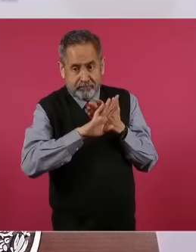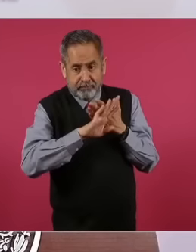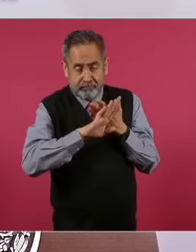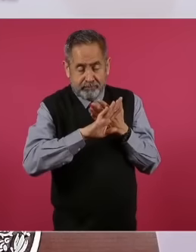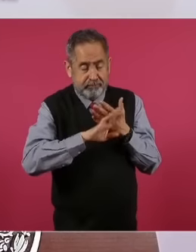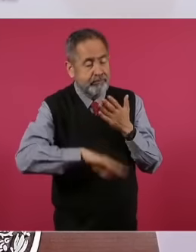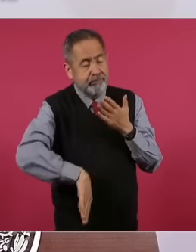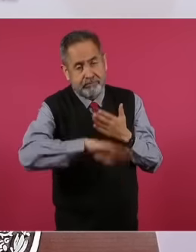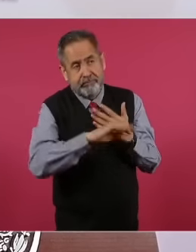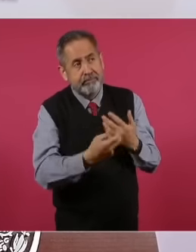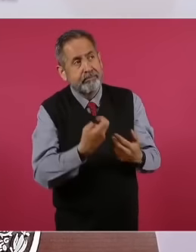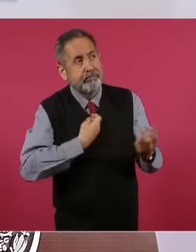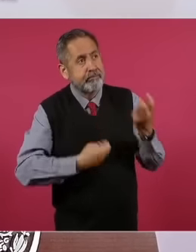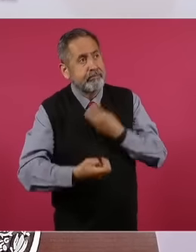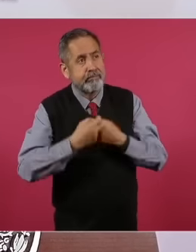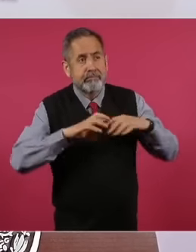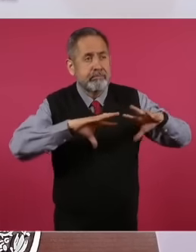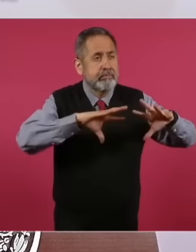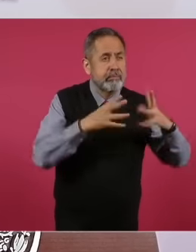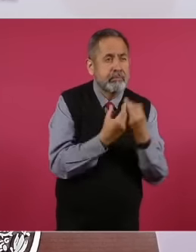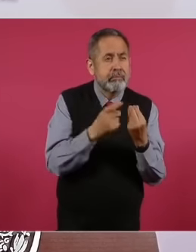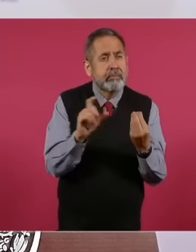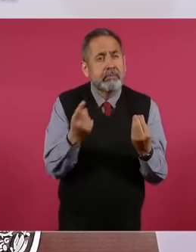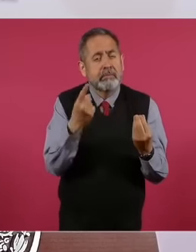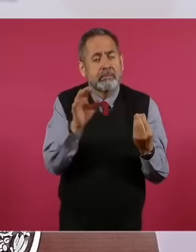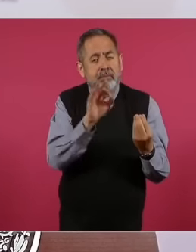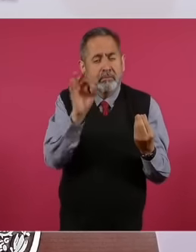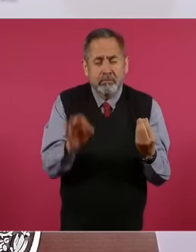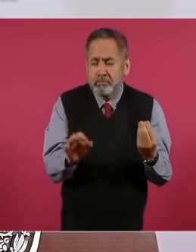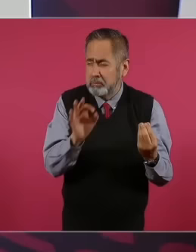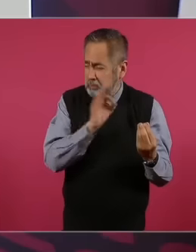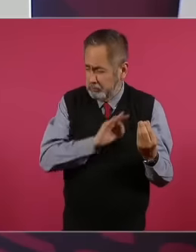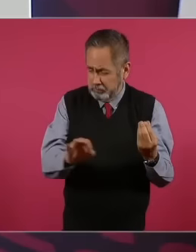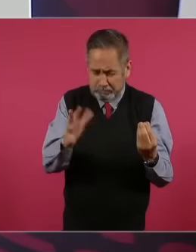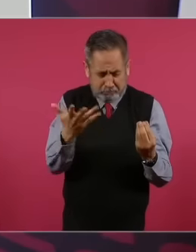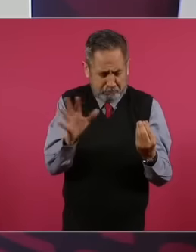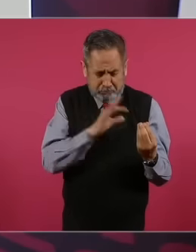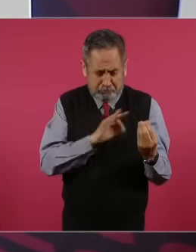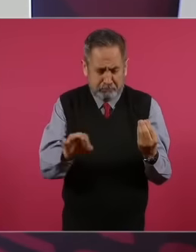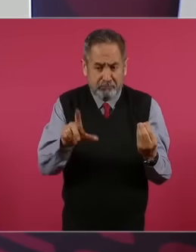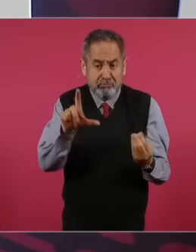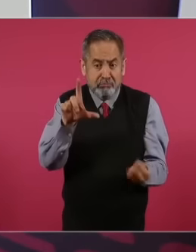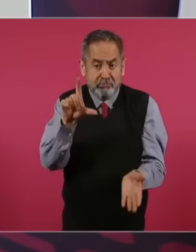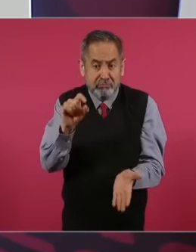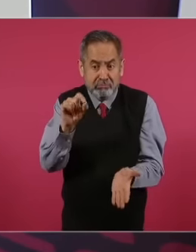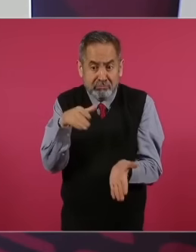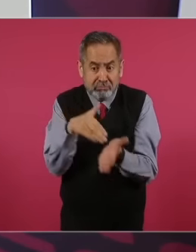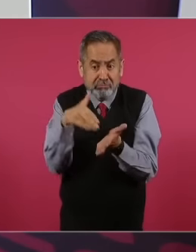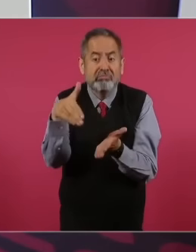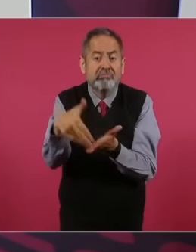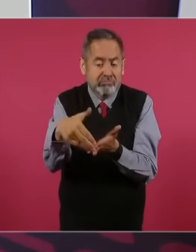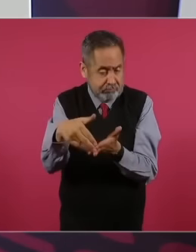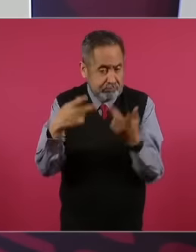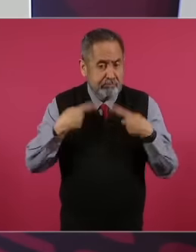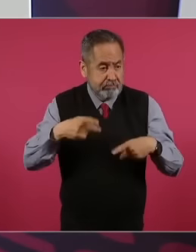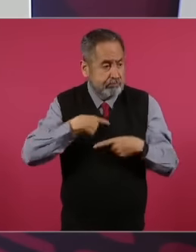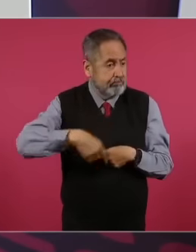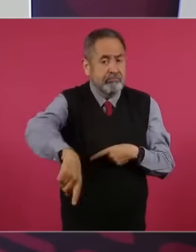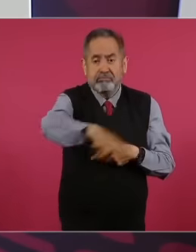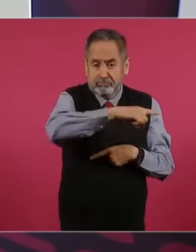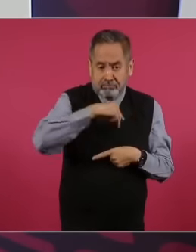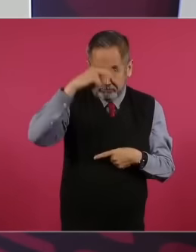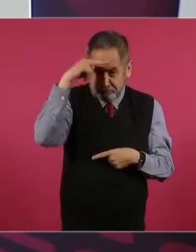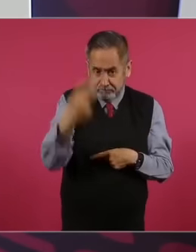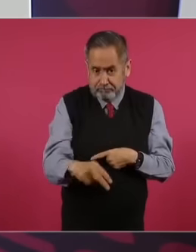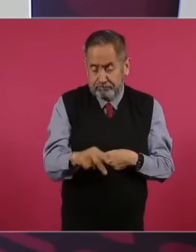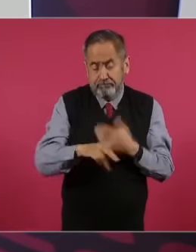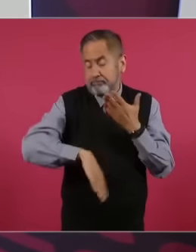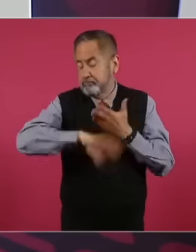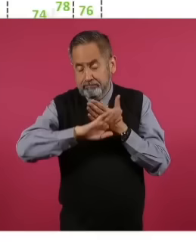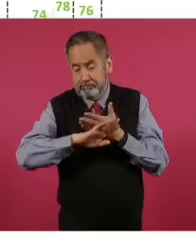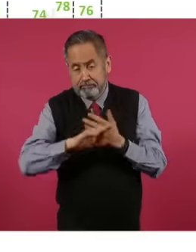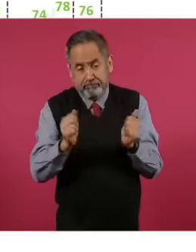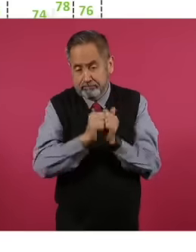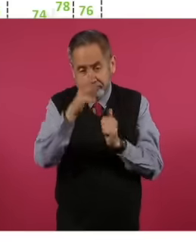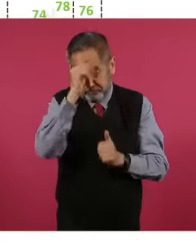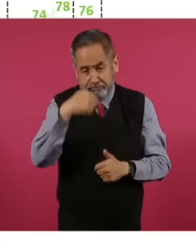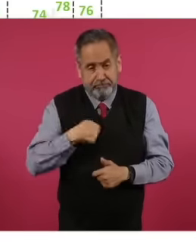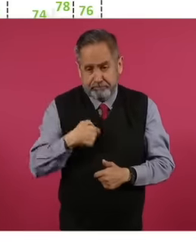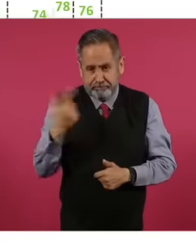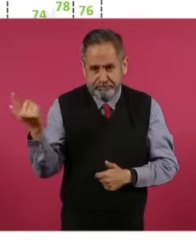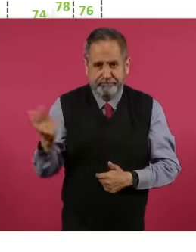They are like 20 million citizens